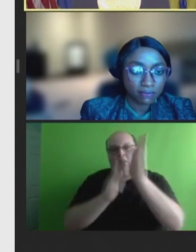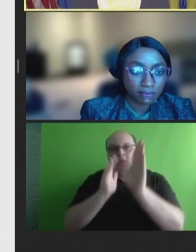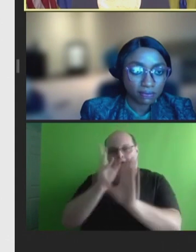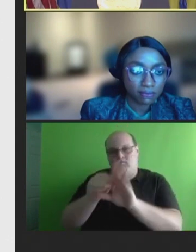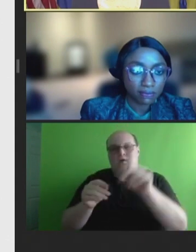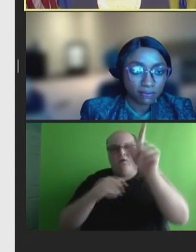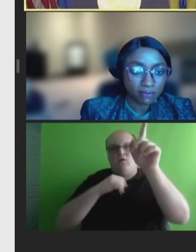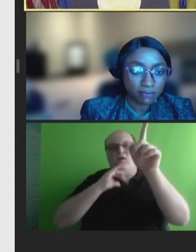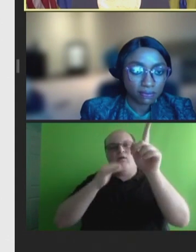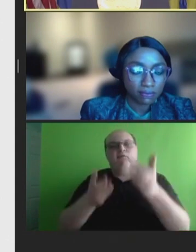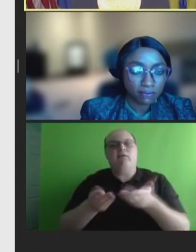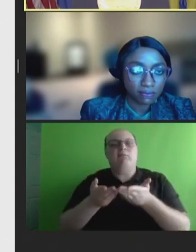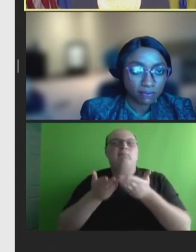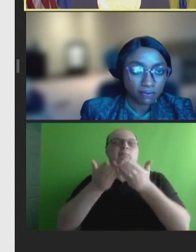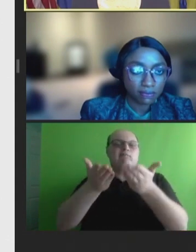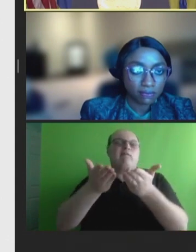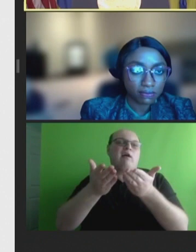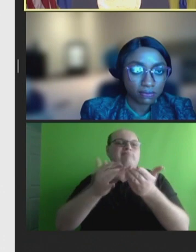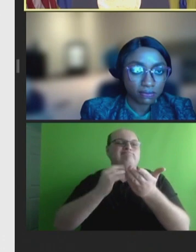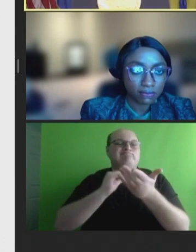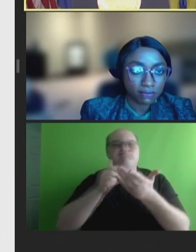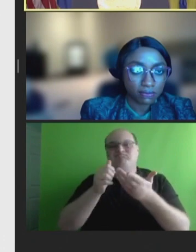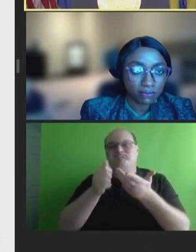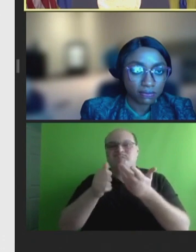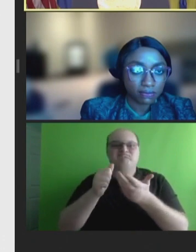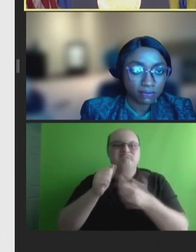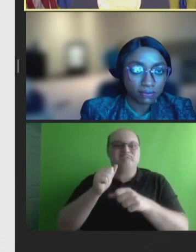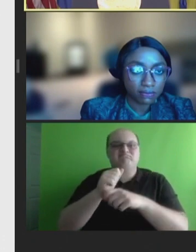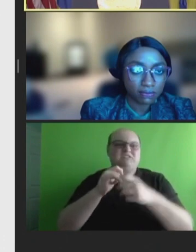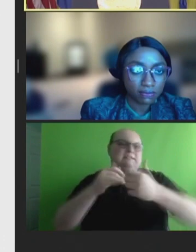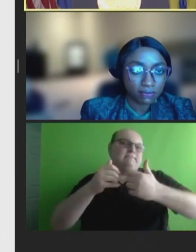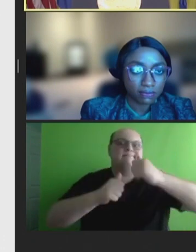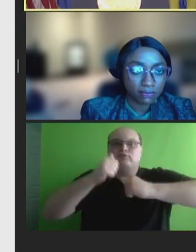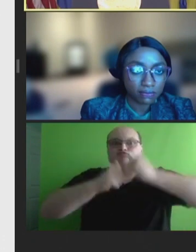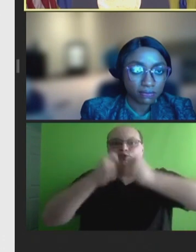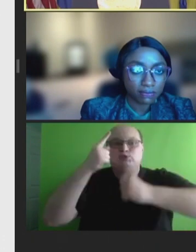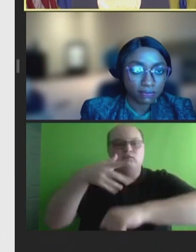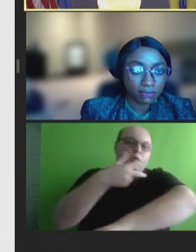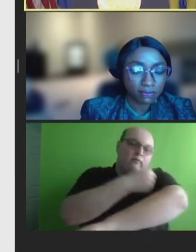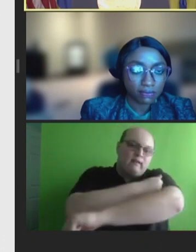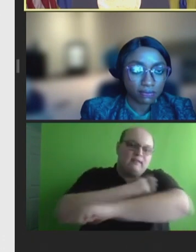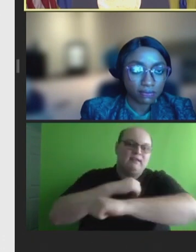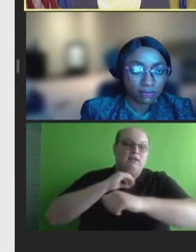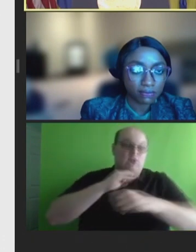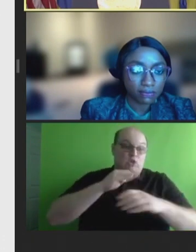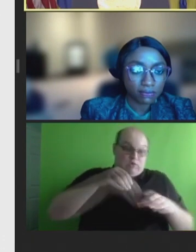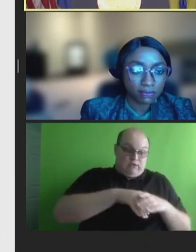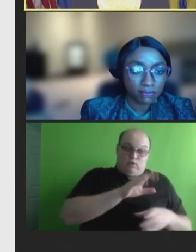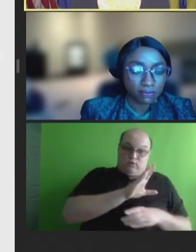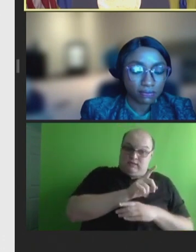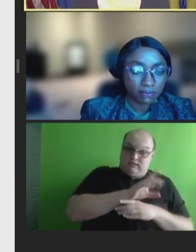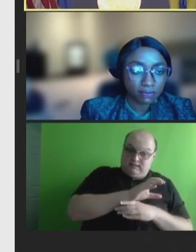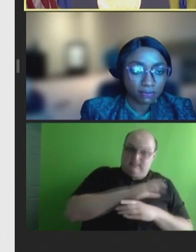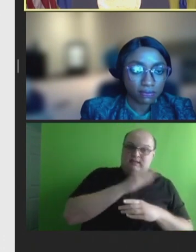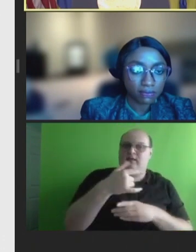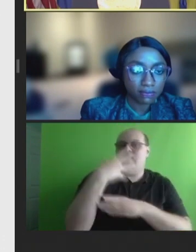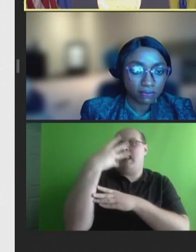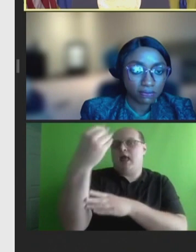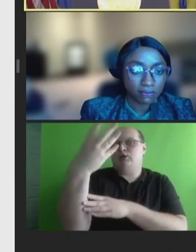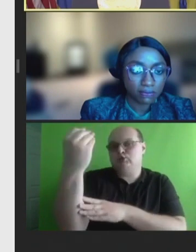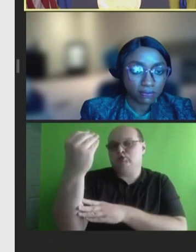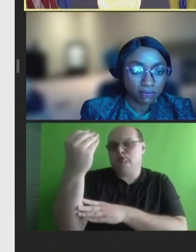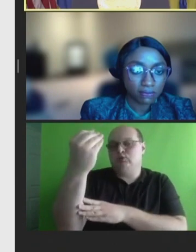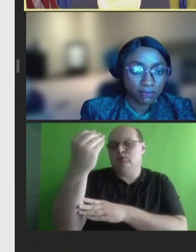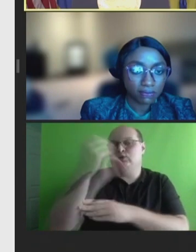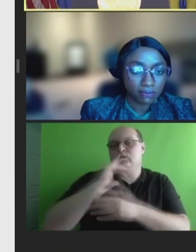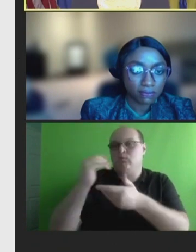provides that work -- the infrastructure. So, internal to CDC and then externally as well as,